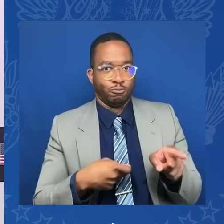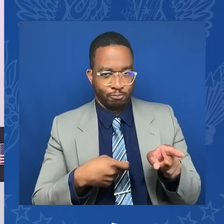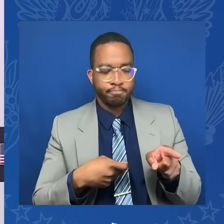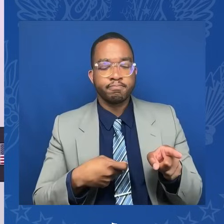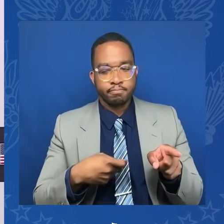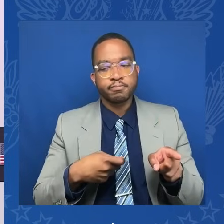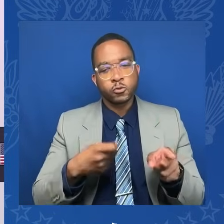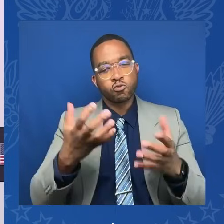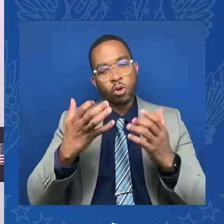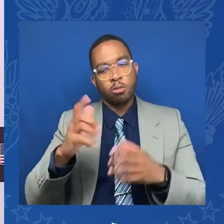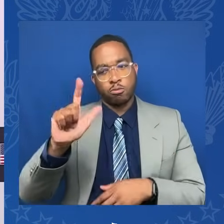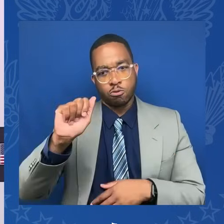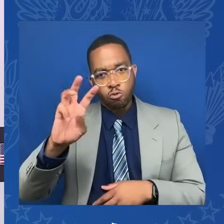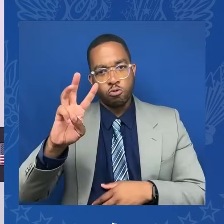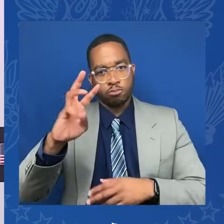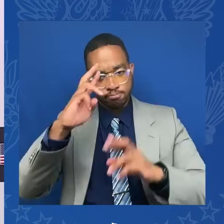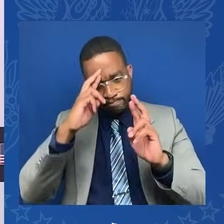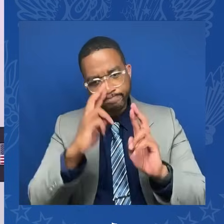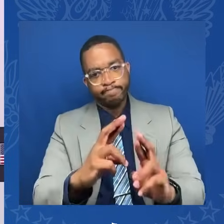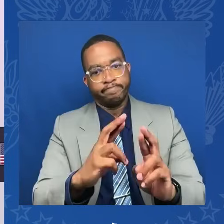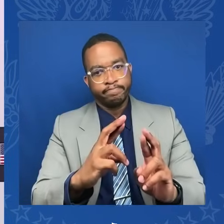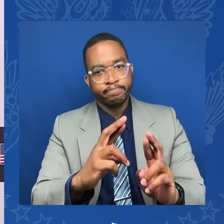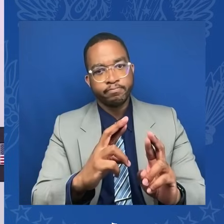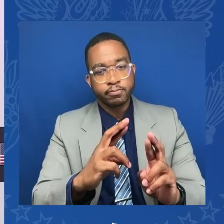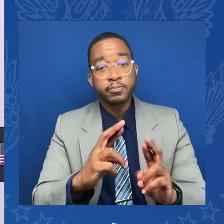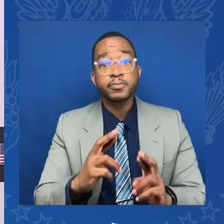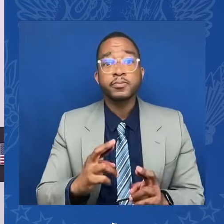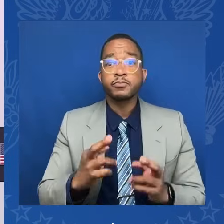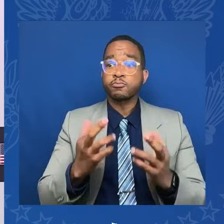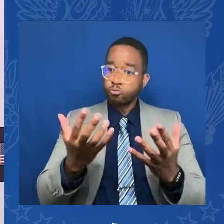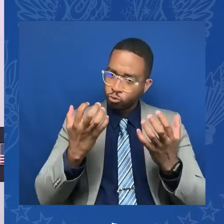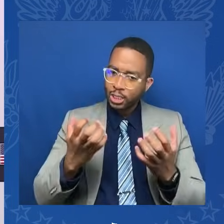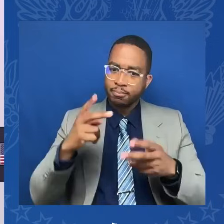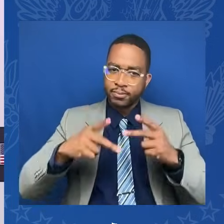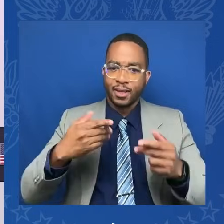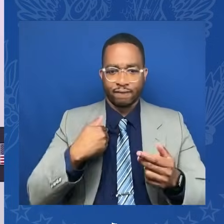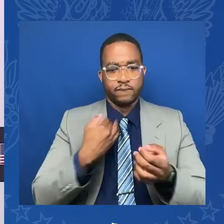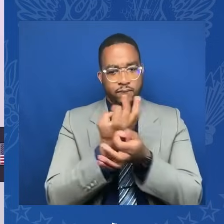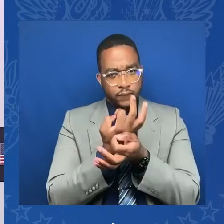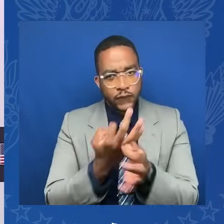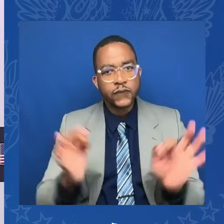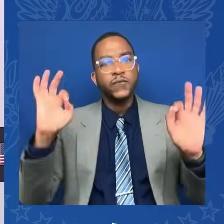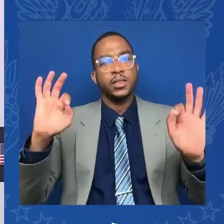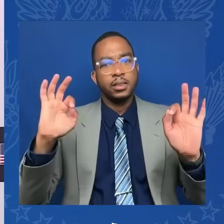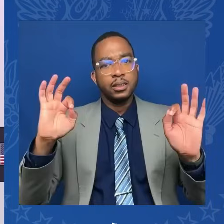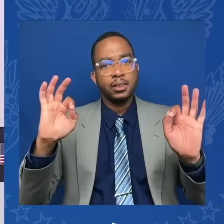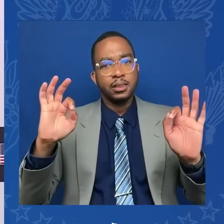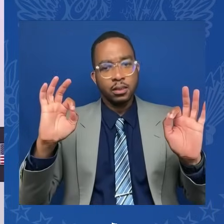to determine their own future to self-determination.